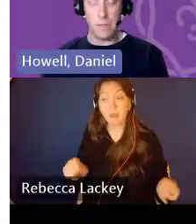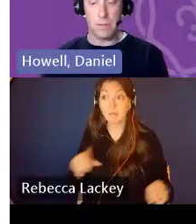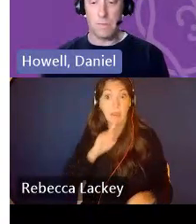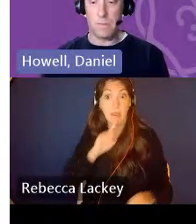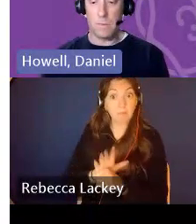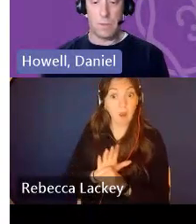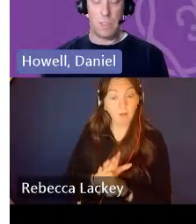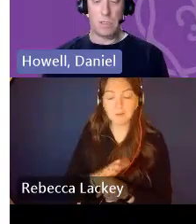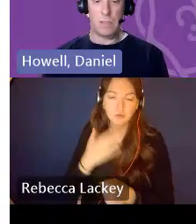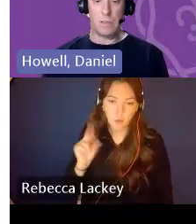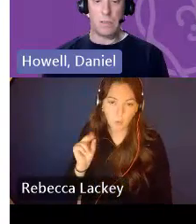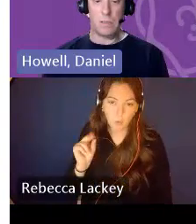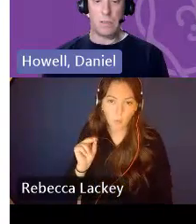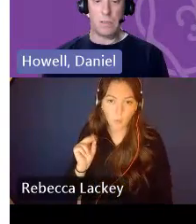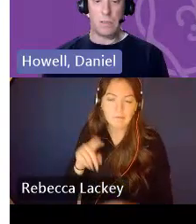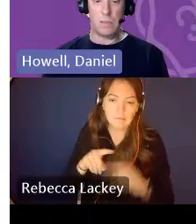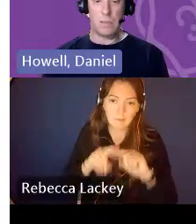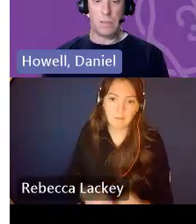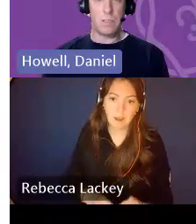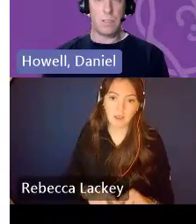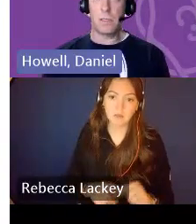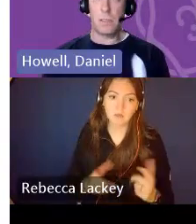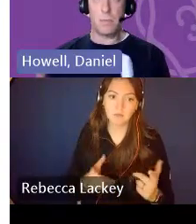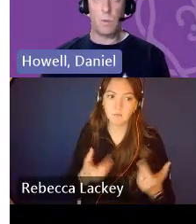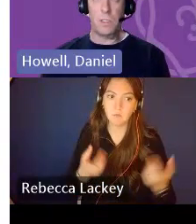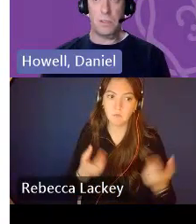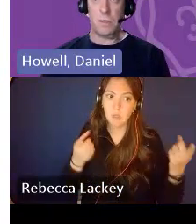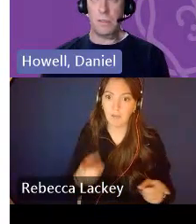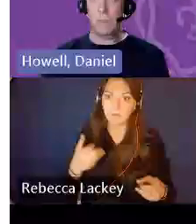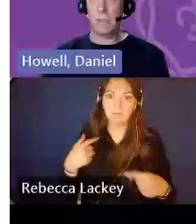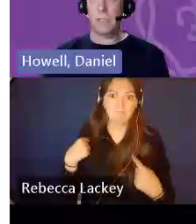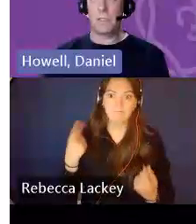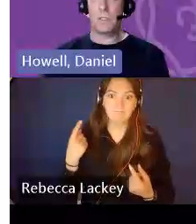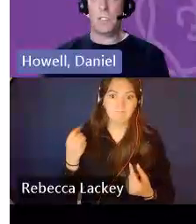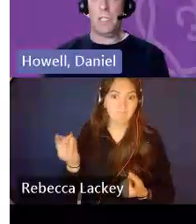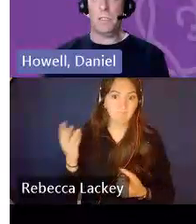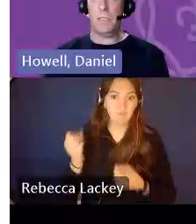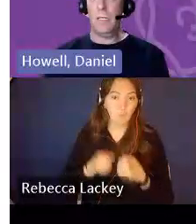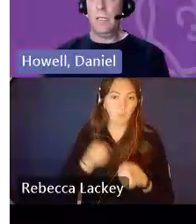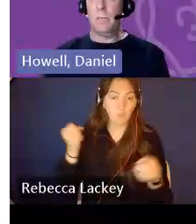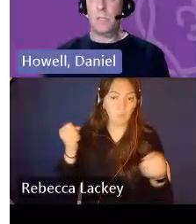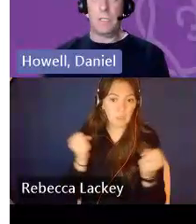No. Certainly depending on what happens in the next couple winters and things could change,